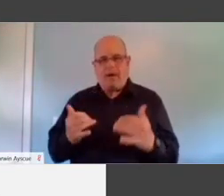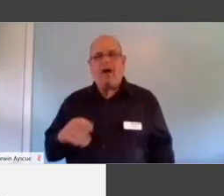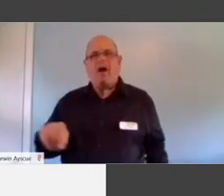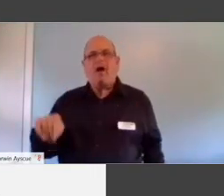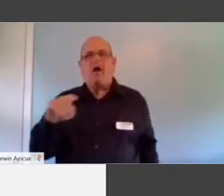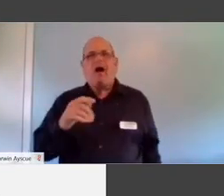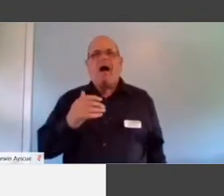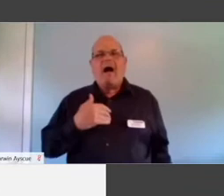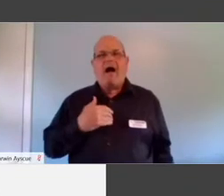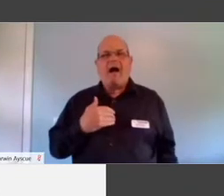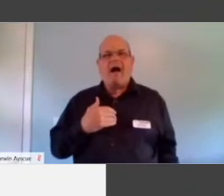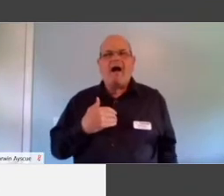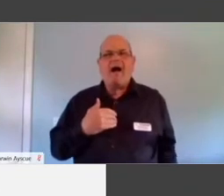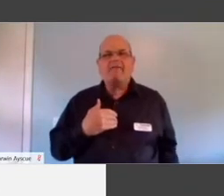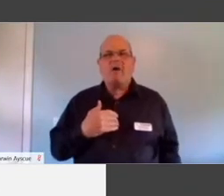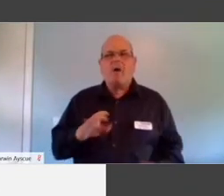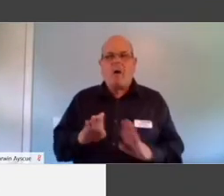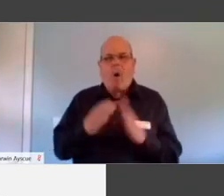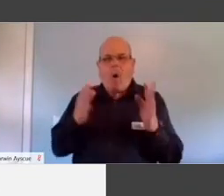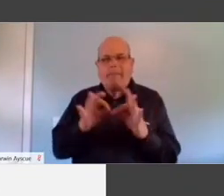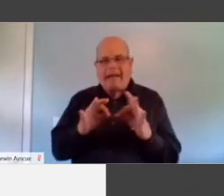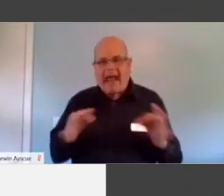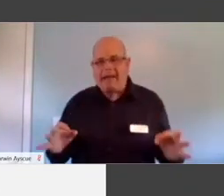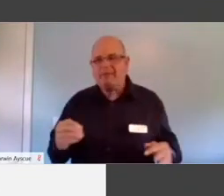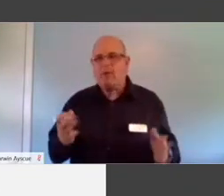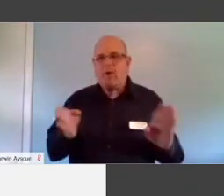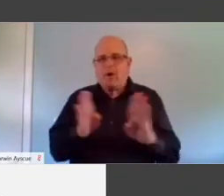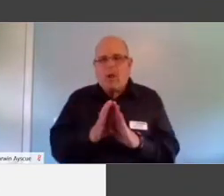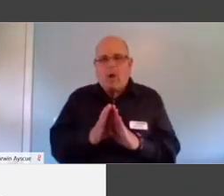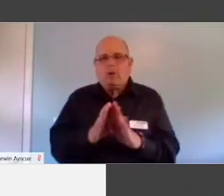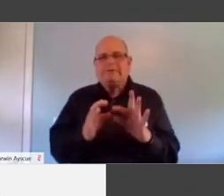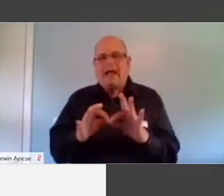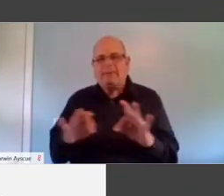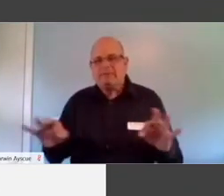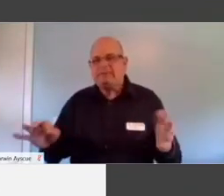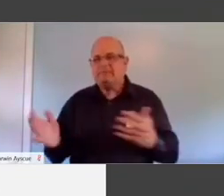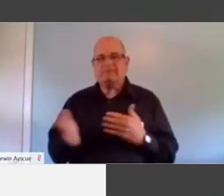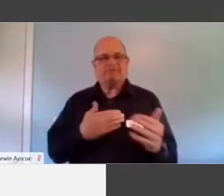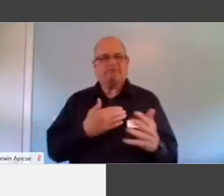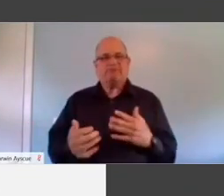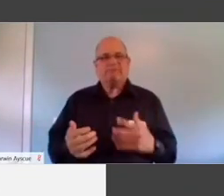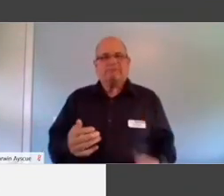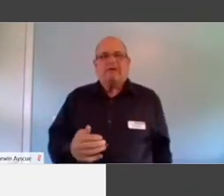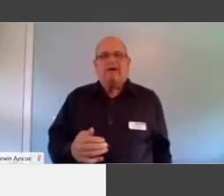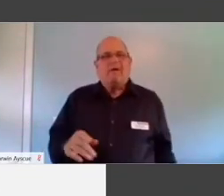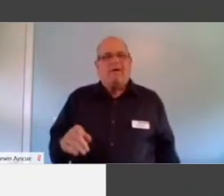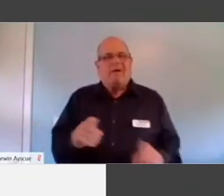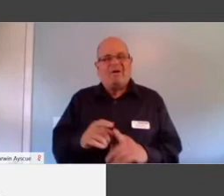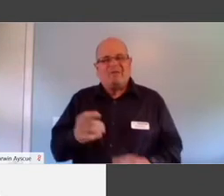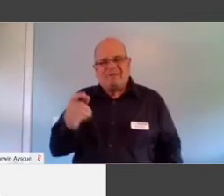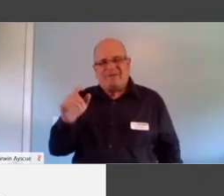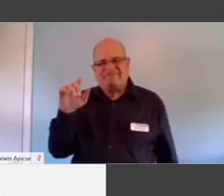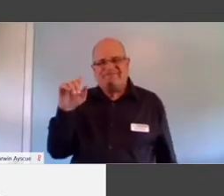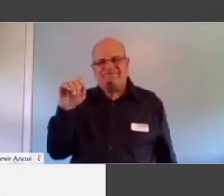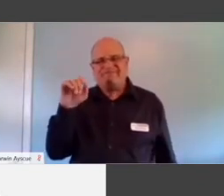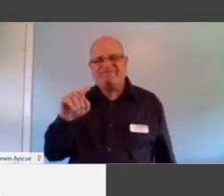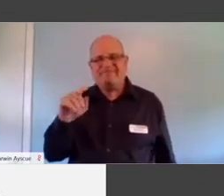closed or open captioning available. And just a little caveat, we have had some